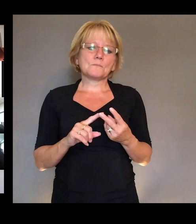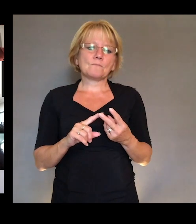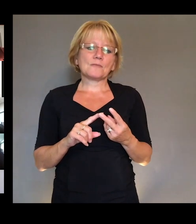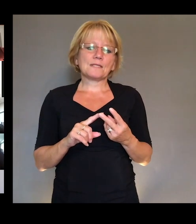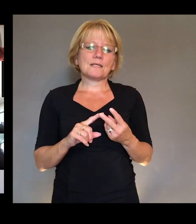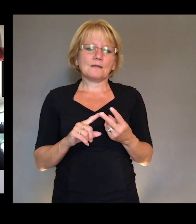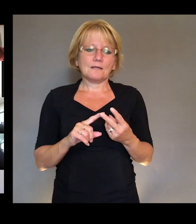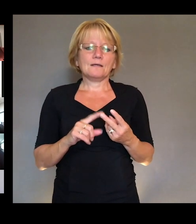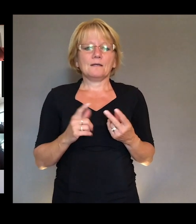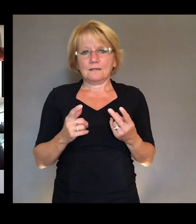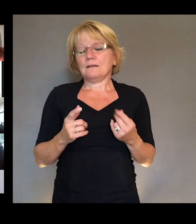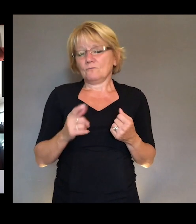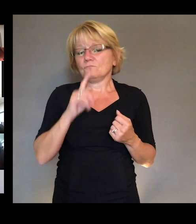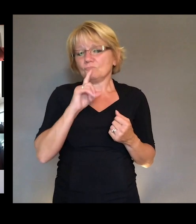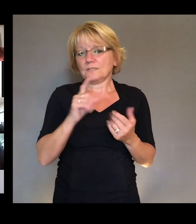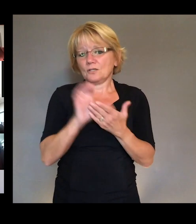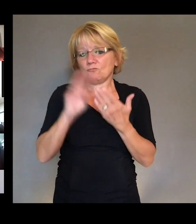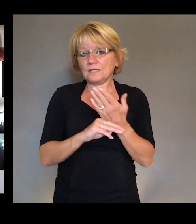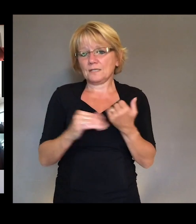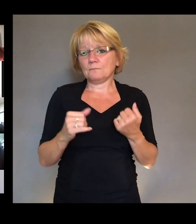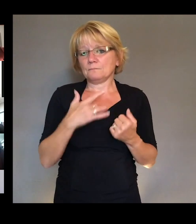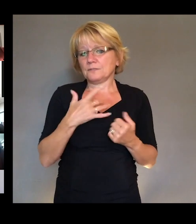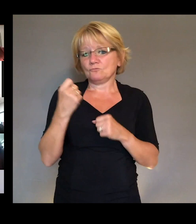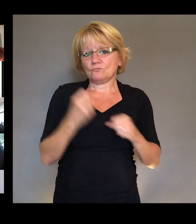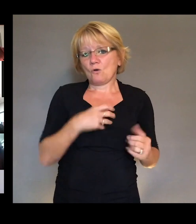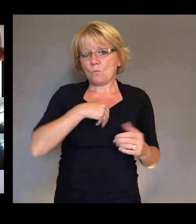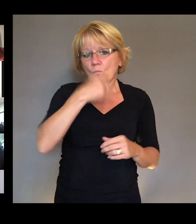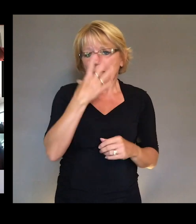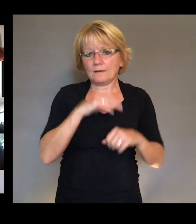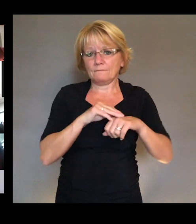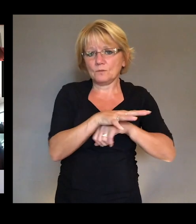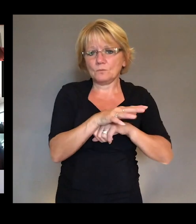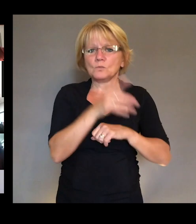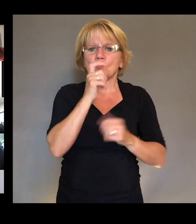I think that, you know, it is a whitewash curriculum. Who writes the books? Who writes the textbooks?